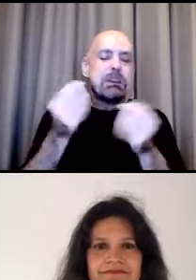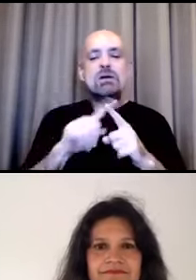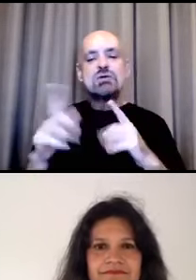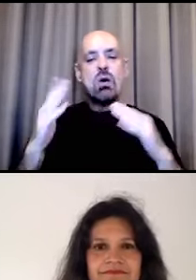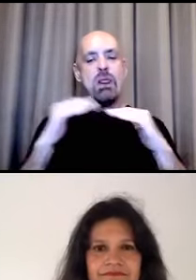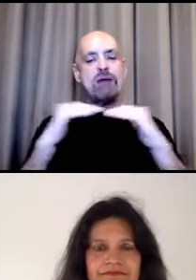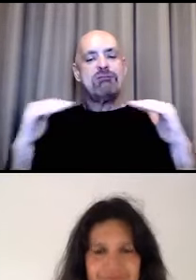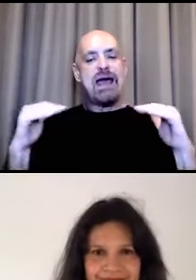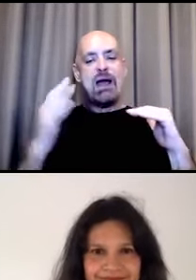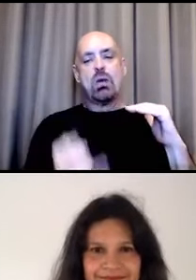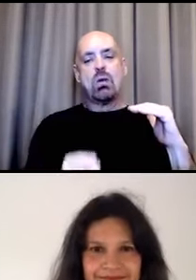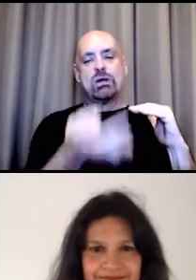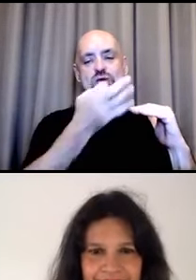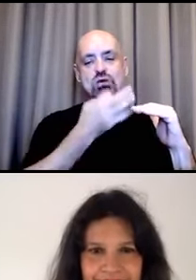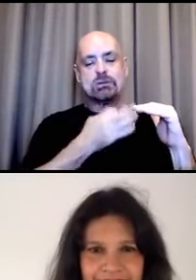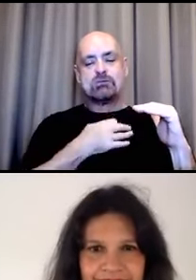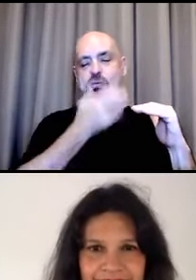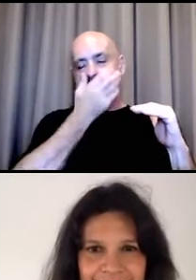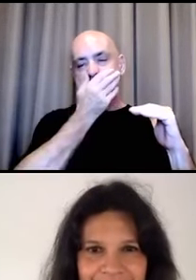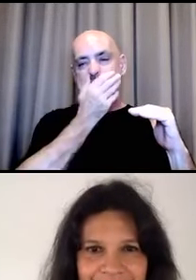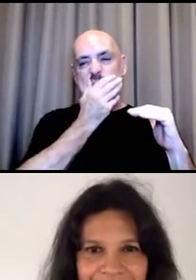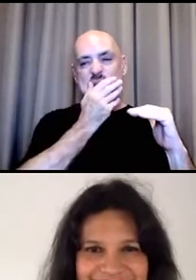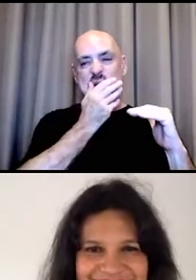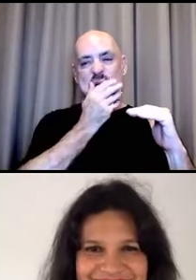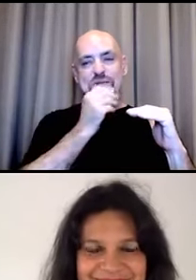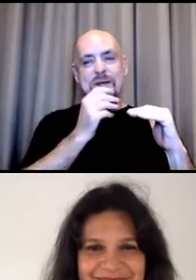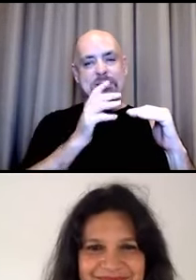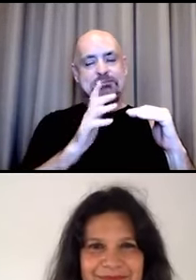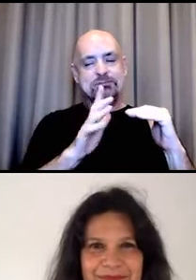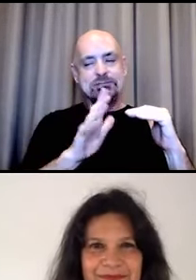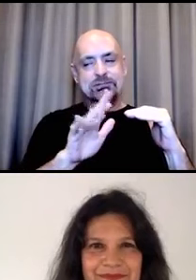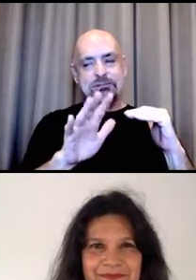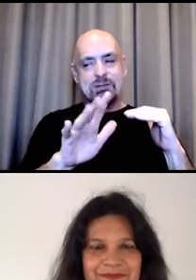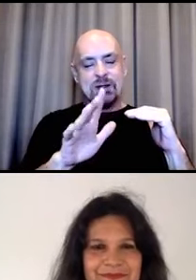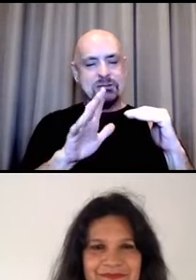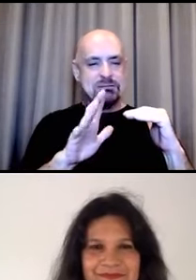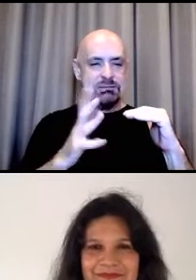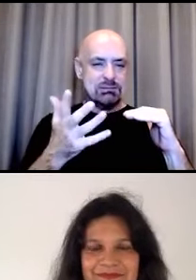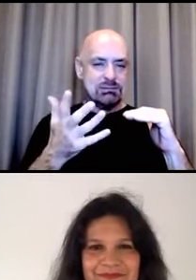with I don't know the particular events